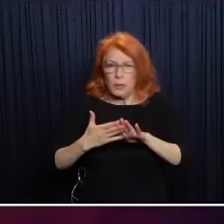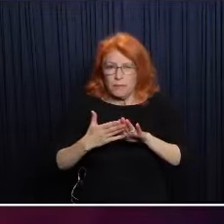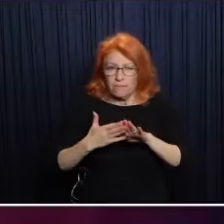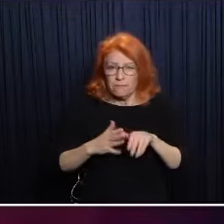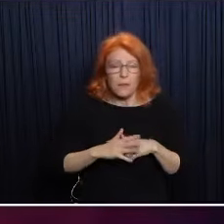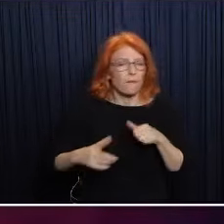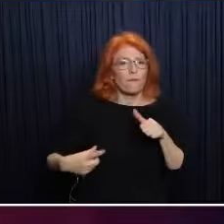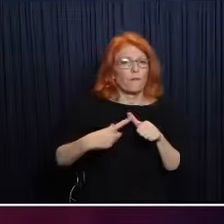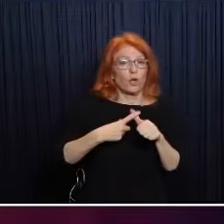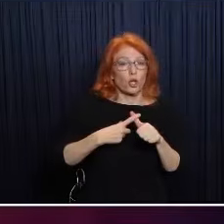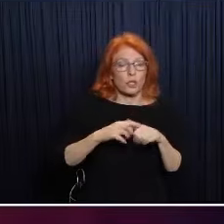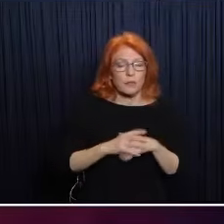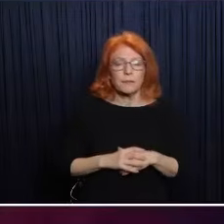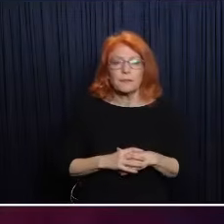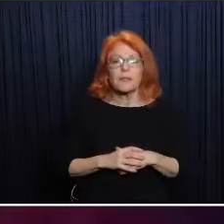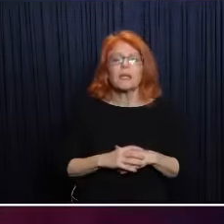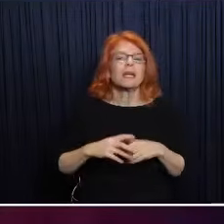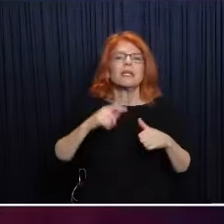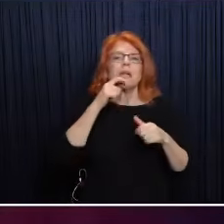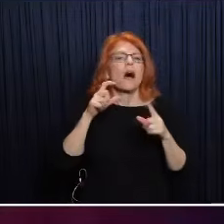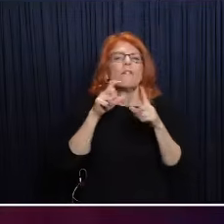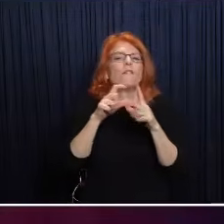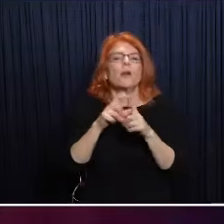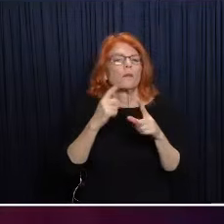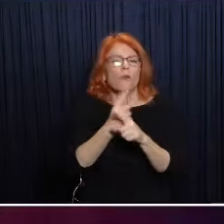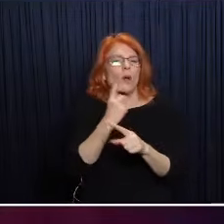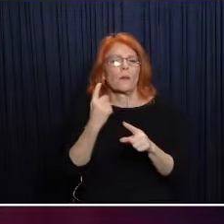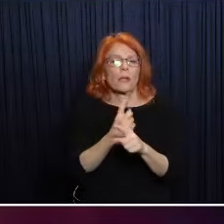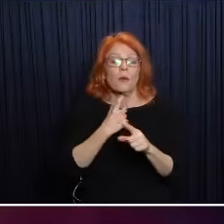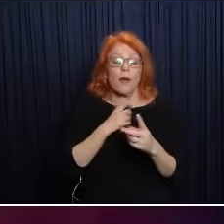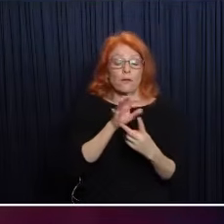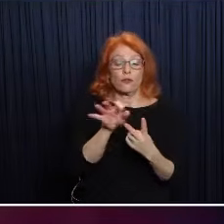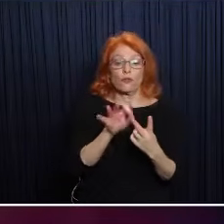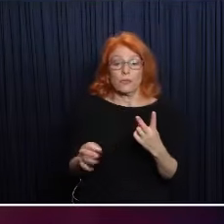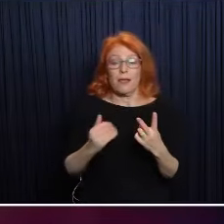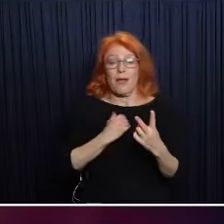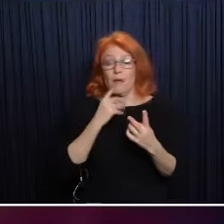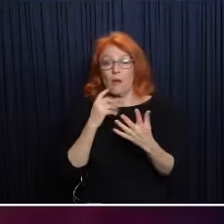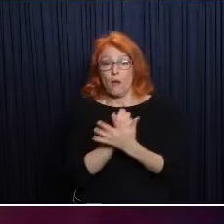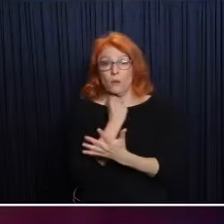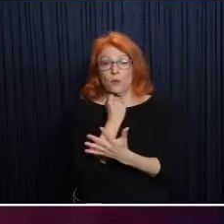THE WATER TO GROW OUR ECONOMY AND FUEL OUR NEIGHBORHOODS AND COMMUNITY.